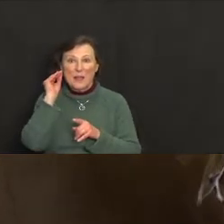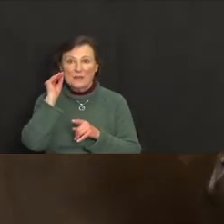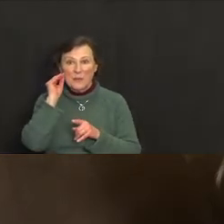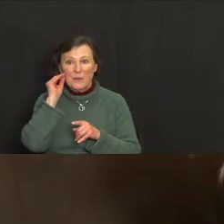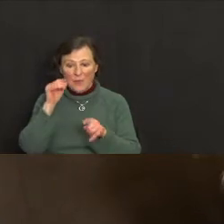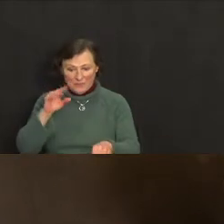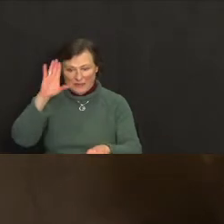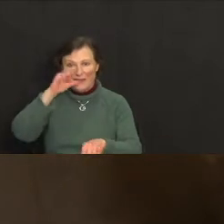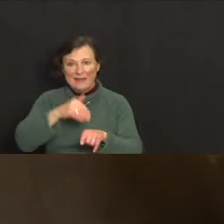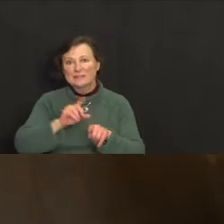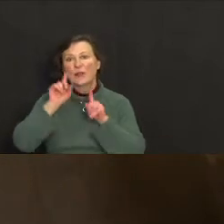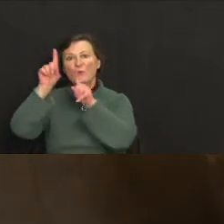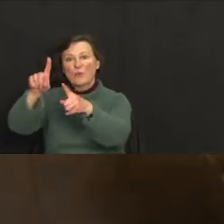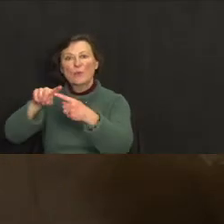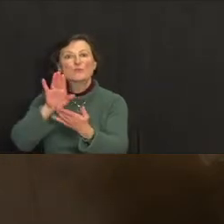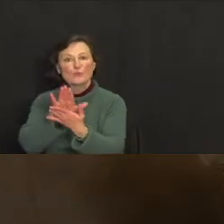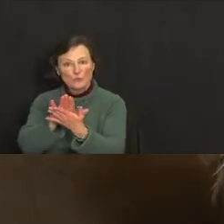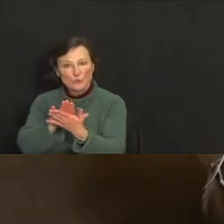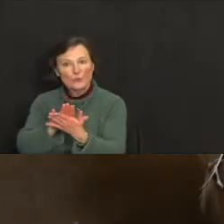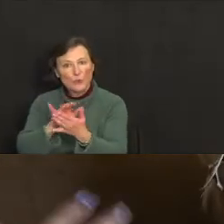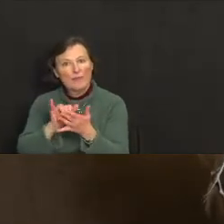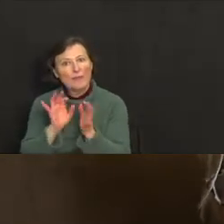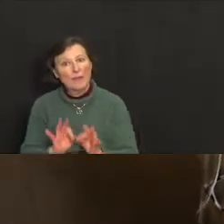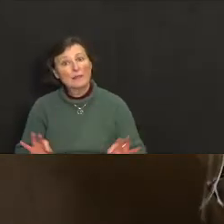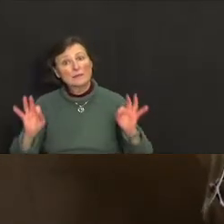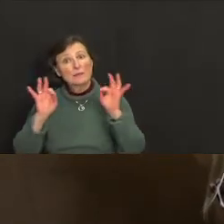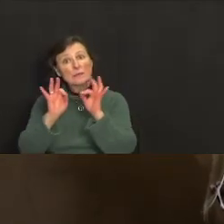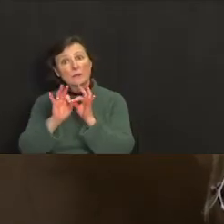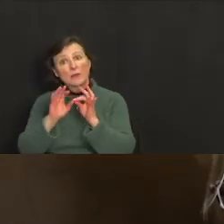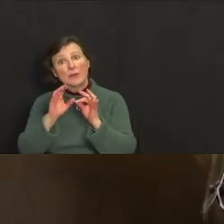another really important thing and that's another thing you guys helped us do. You helped us keep